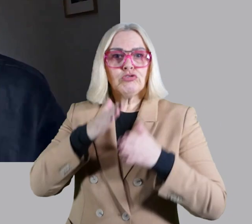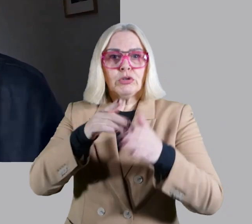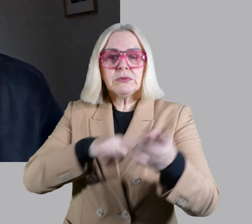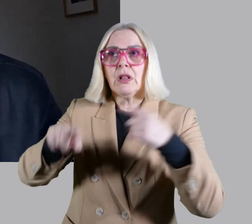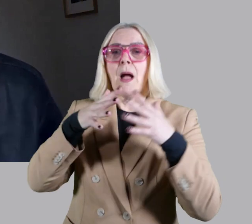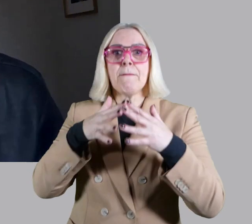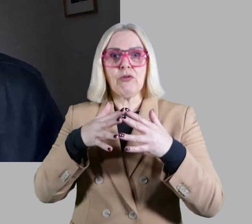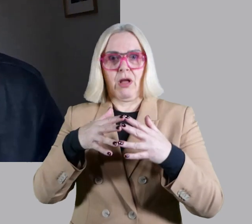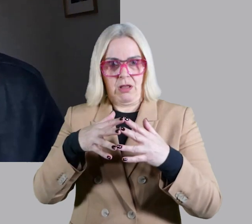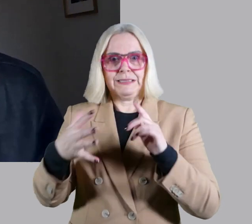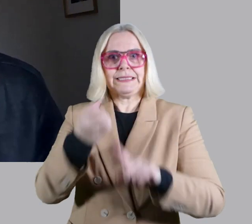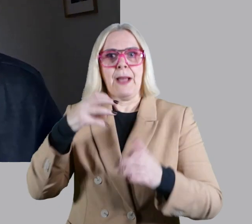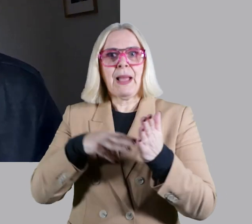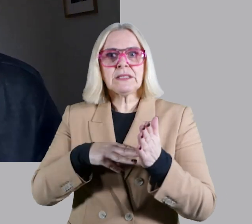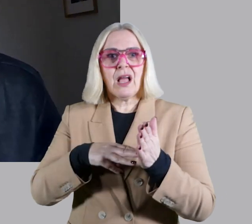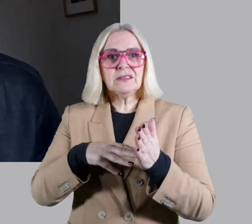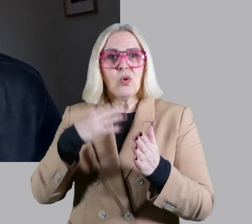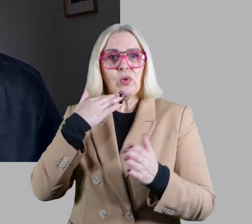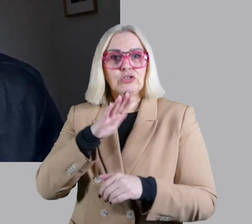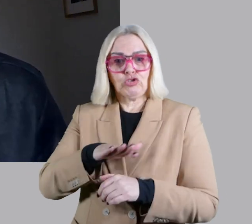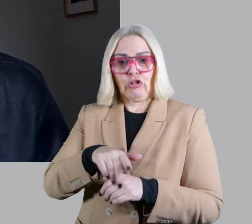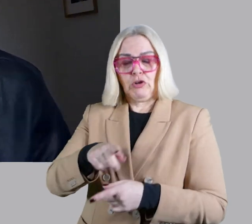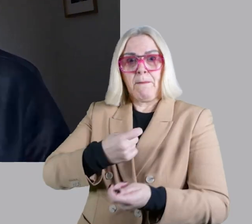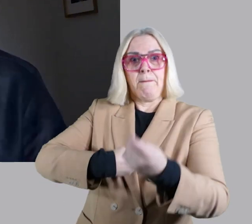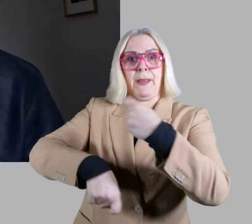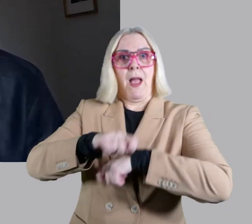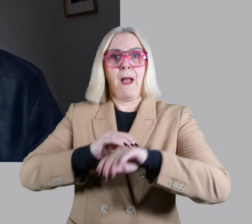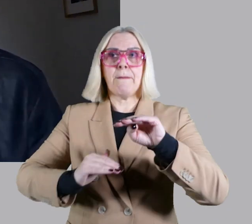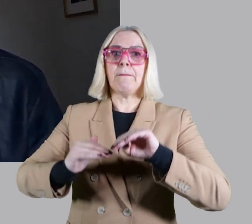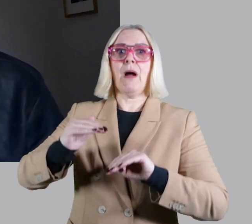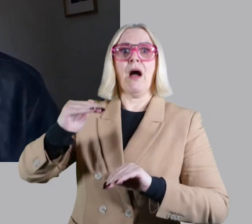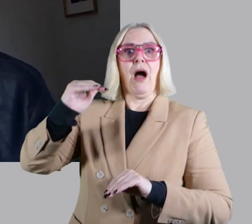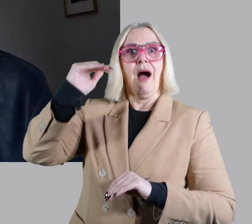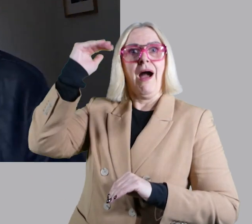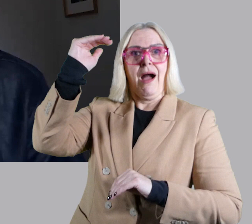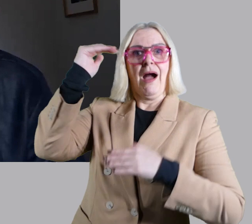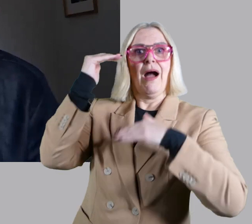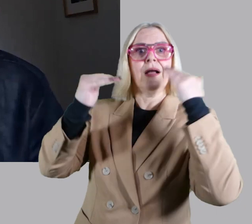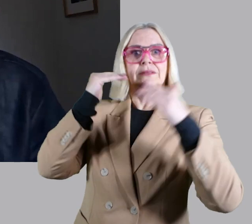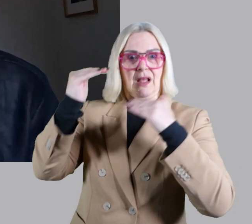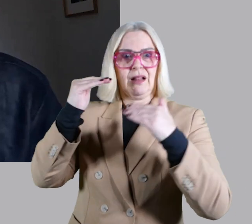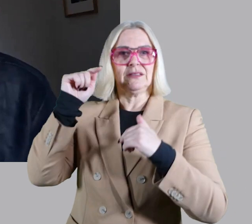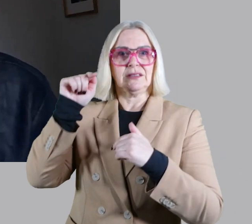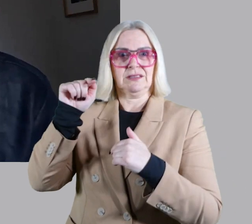All children's hospitals in the United States will take Medicaid. But the moment those children become young adults,